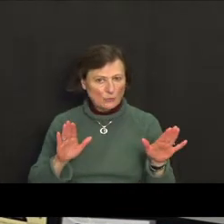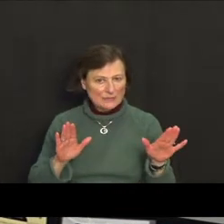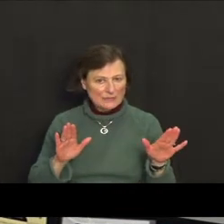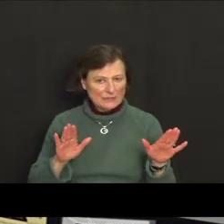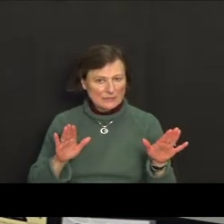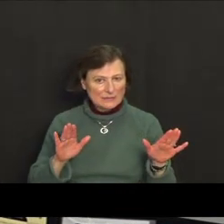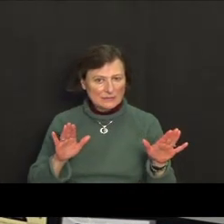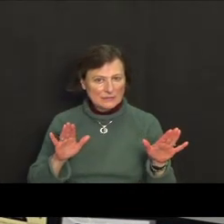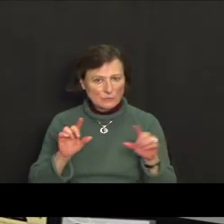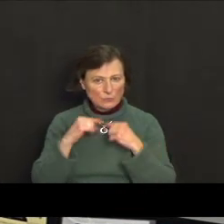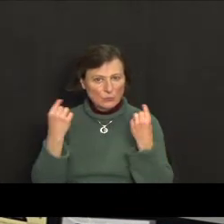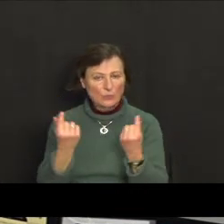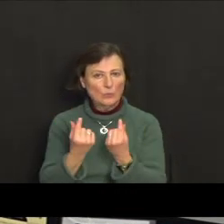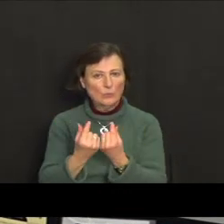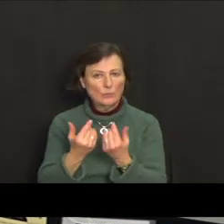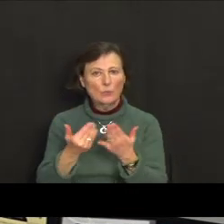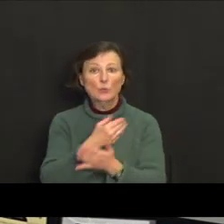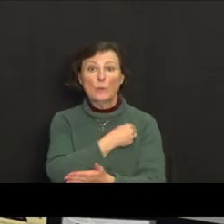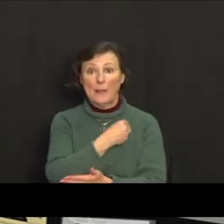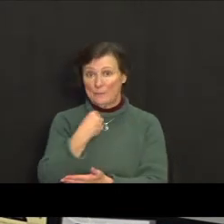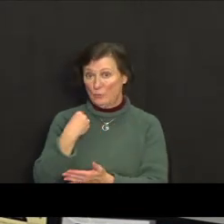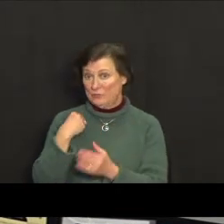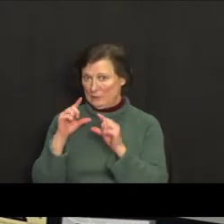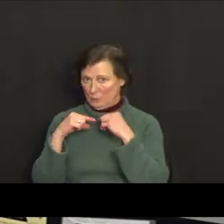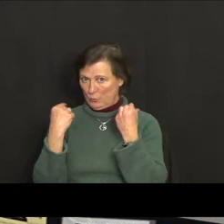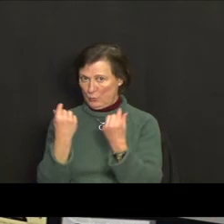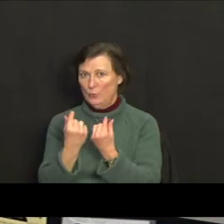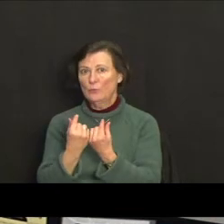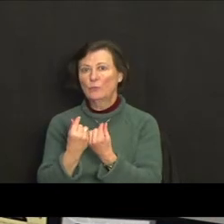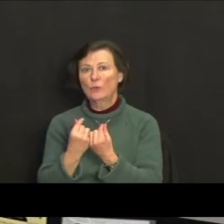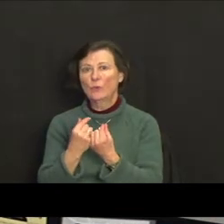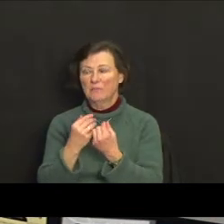which is a new membership group, as well as people who've been here for a while can attend.